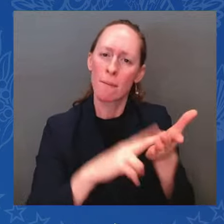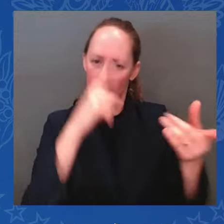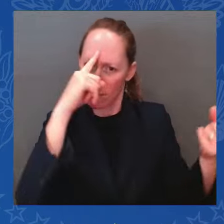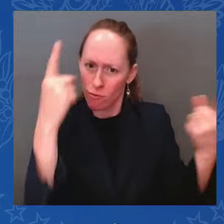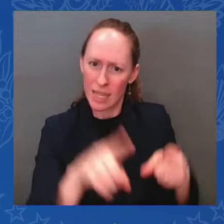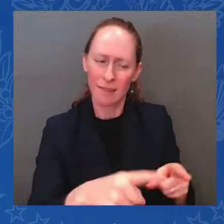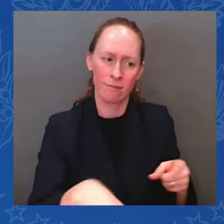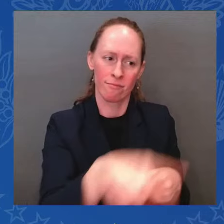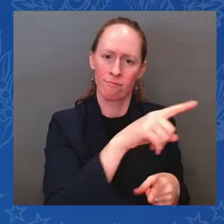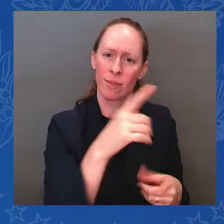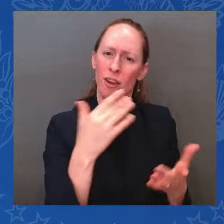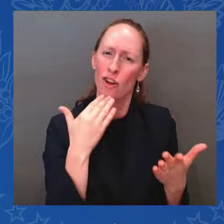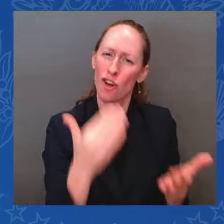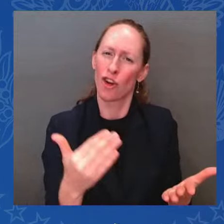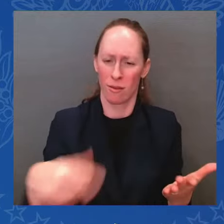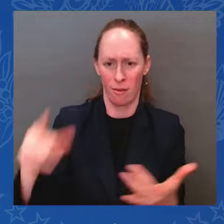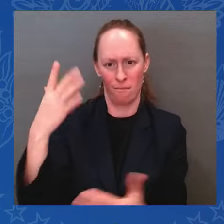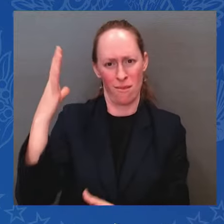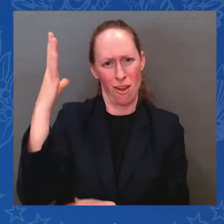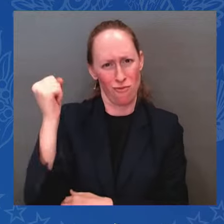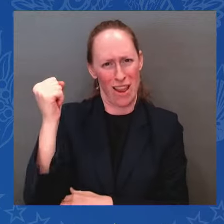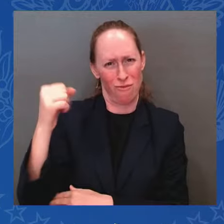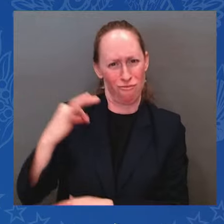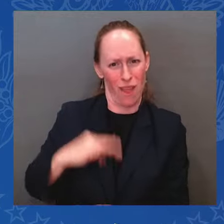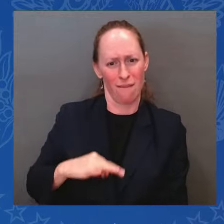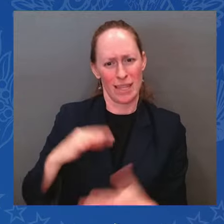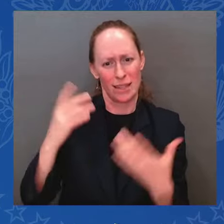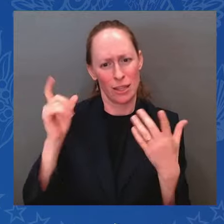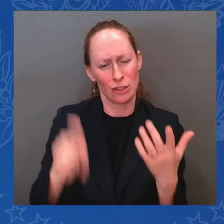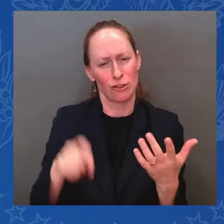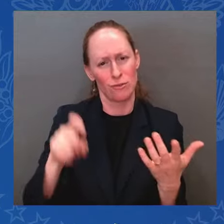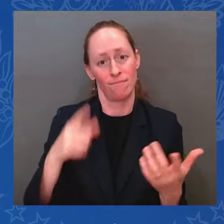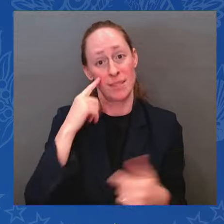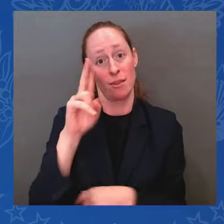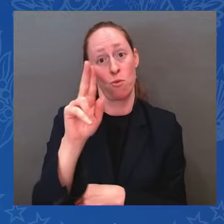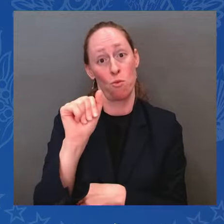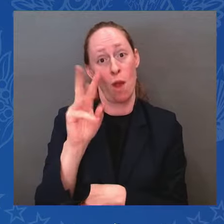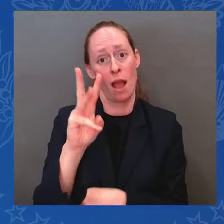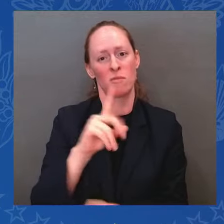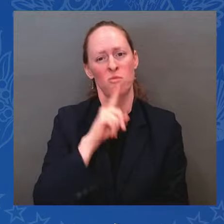And just as we are building an economy of the future, we need labor agreements for the future.